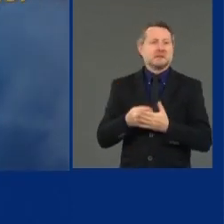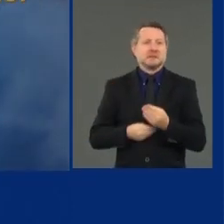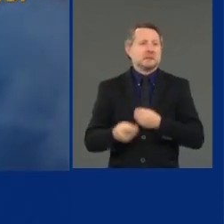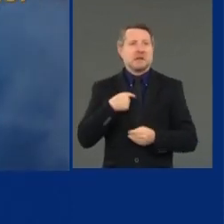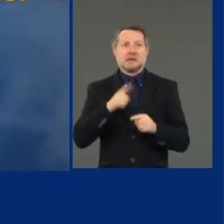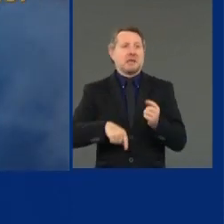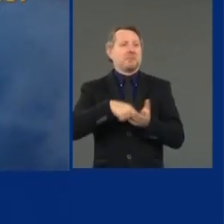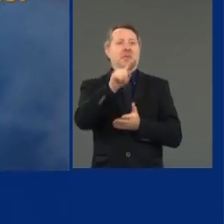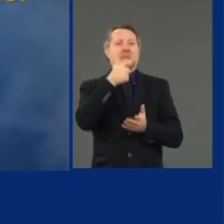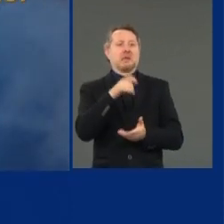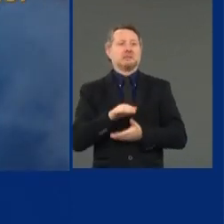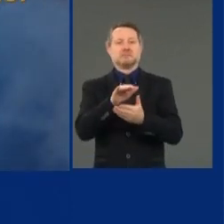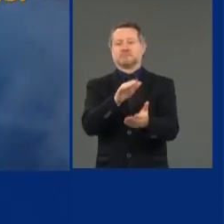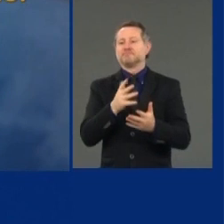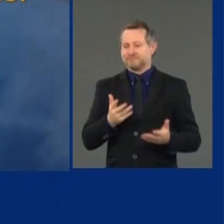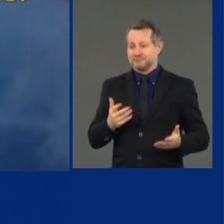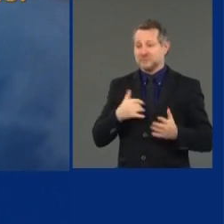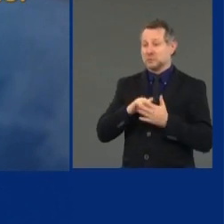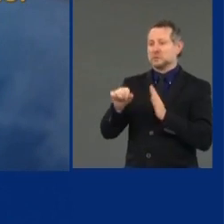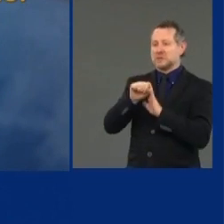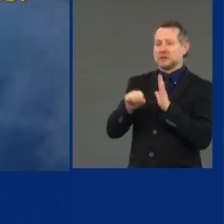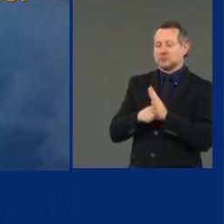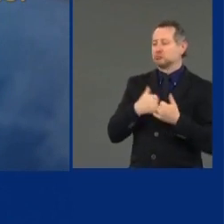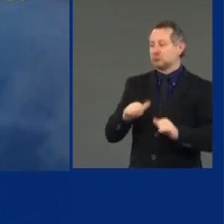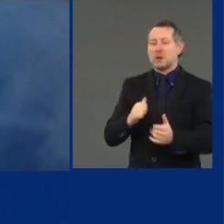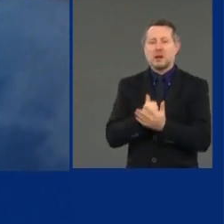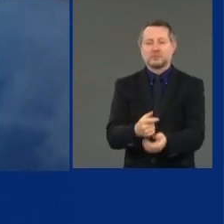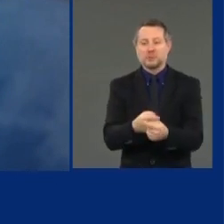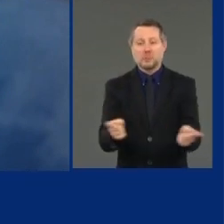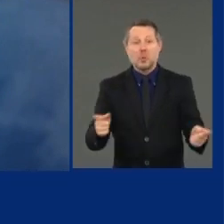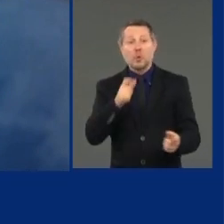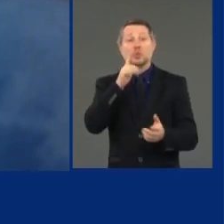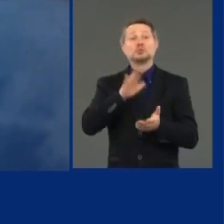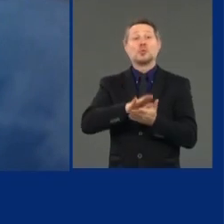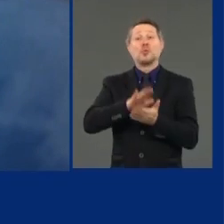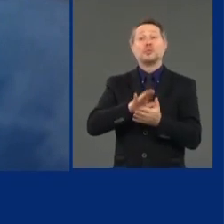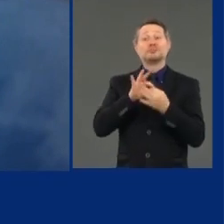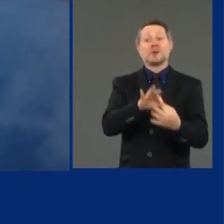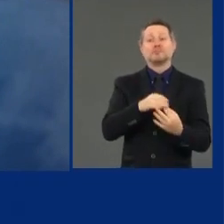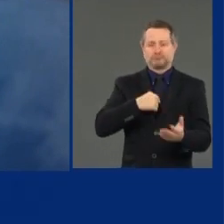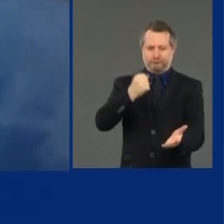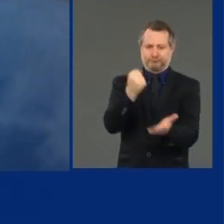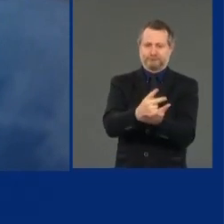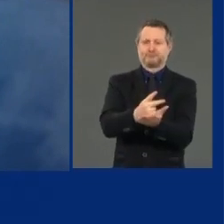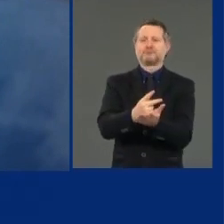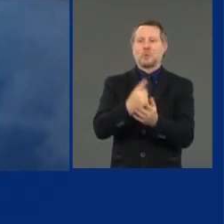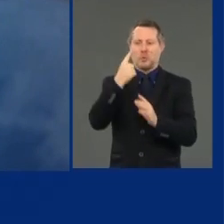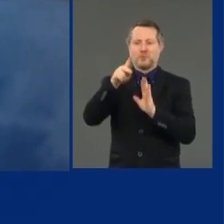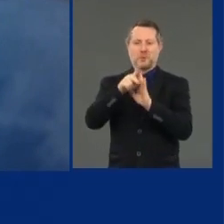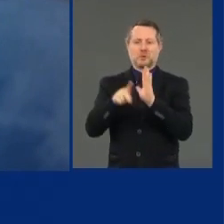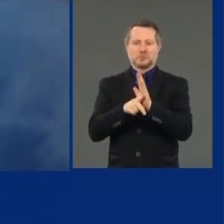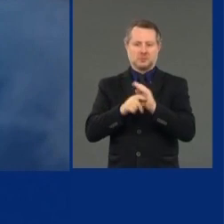JUNE 22nd. WE UNDERSTAND THEY HAVE FINANCIAL ISSUES OBVIOUSLY SO THE STATE IS DOING EVERYTHING THAT THEY CAN.